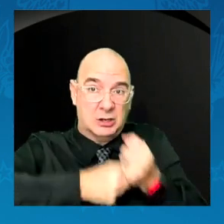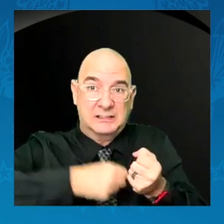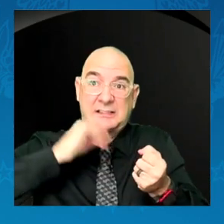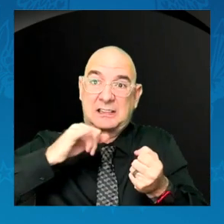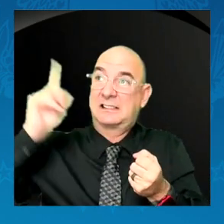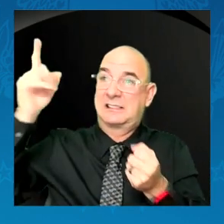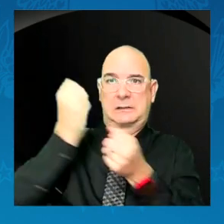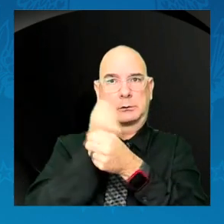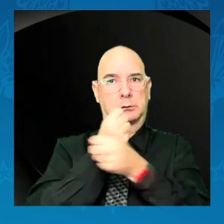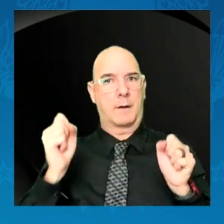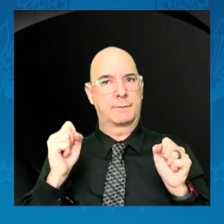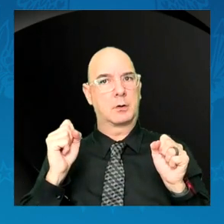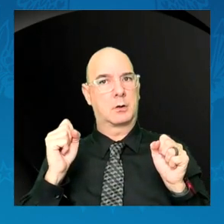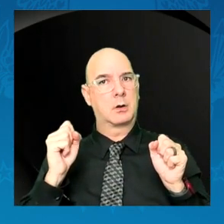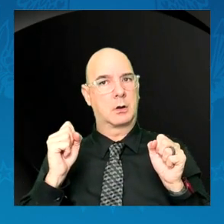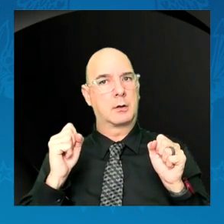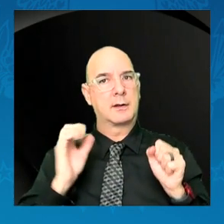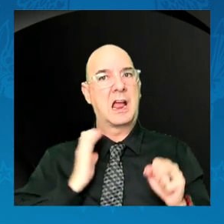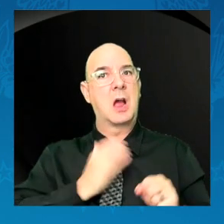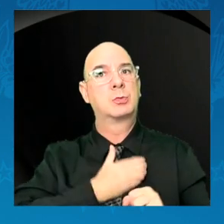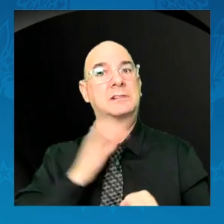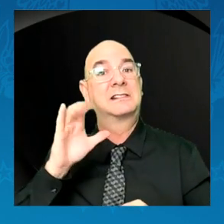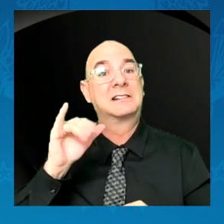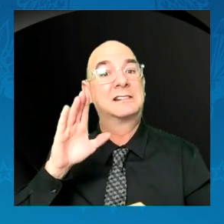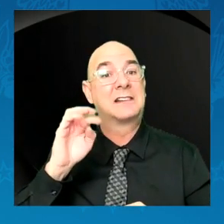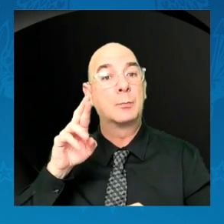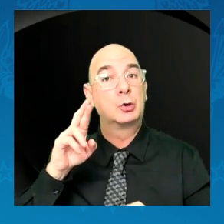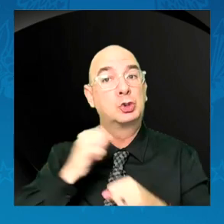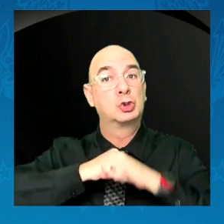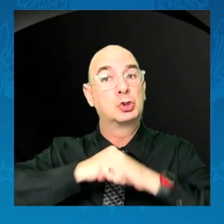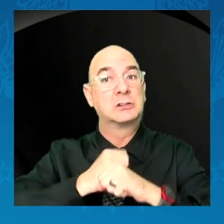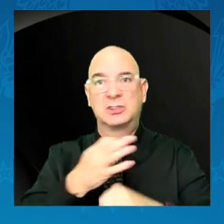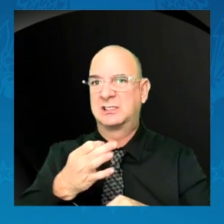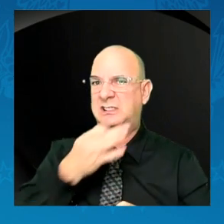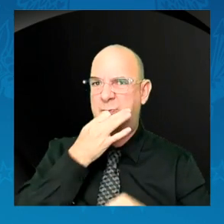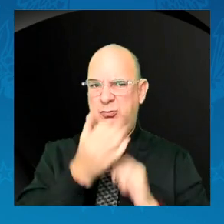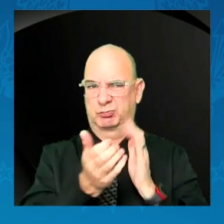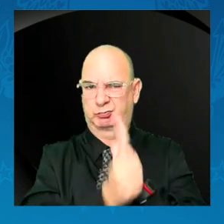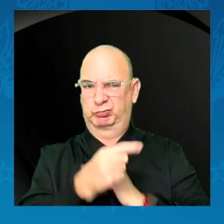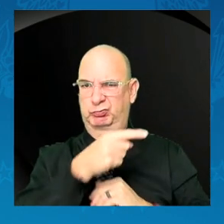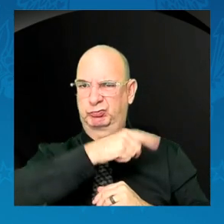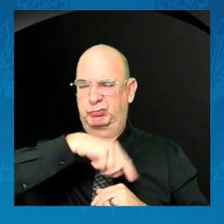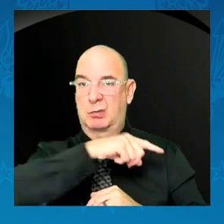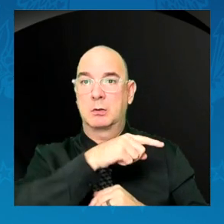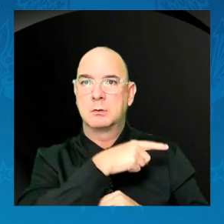are working to protect our space systems by testing the resilience of our space assets,